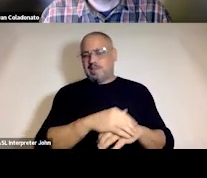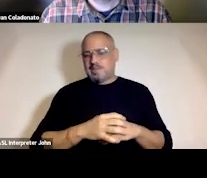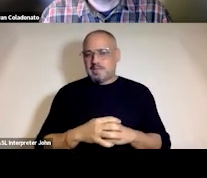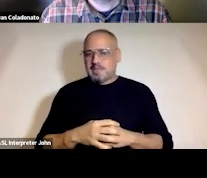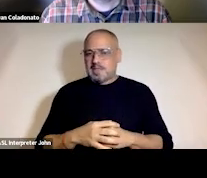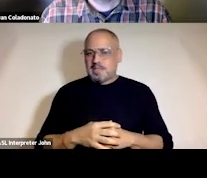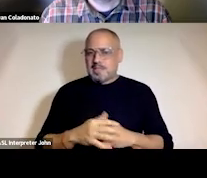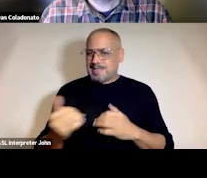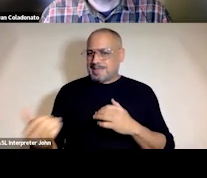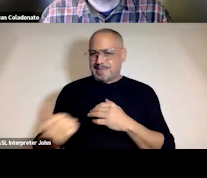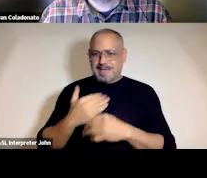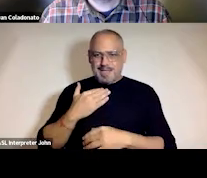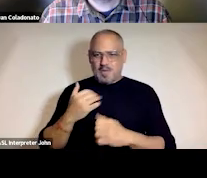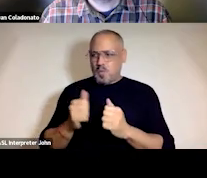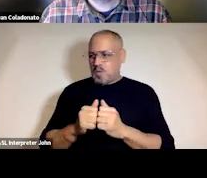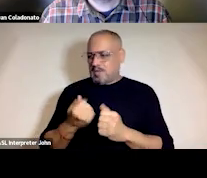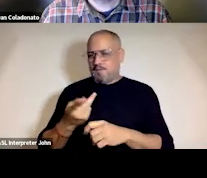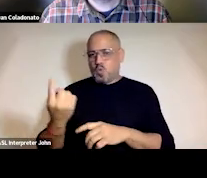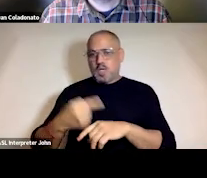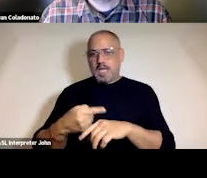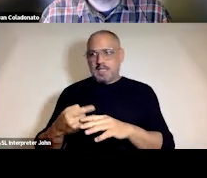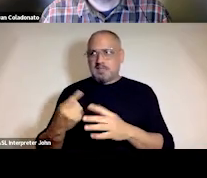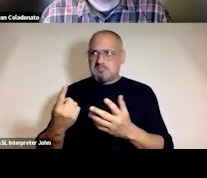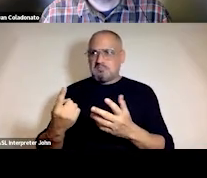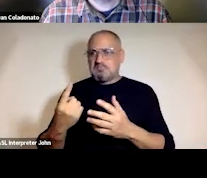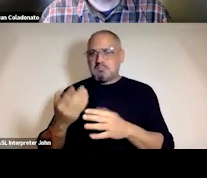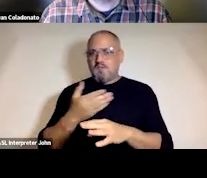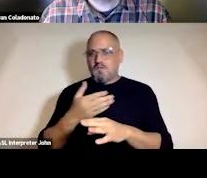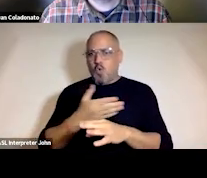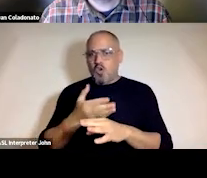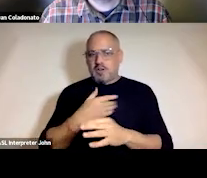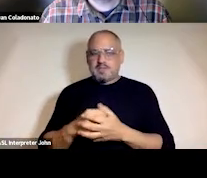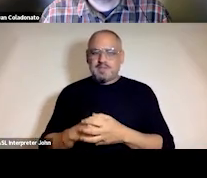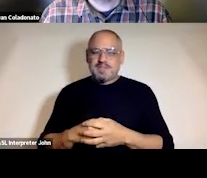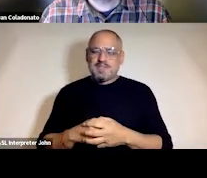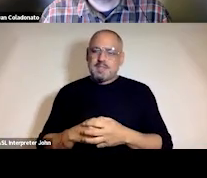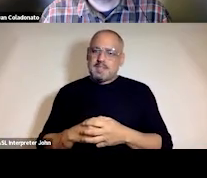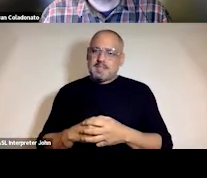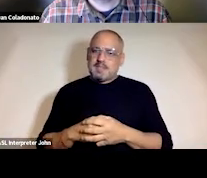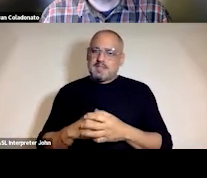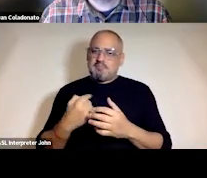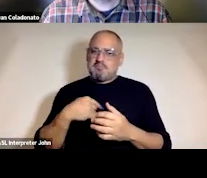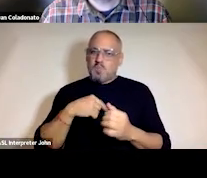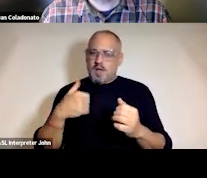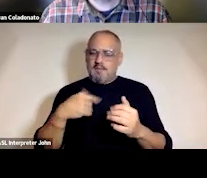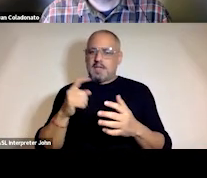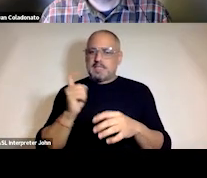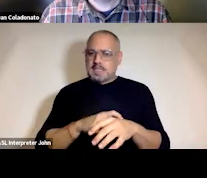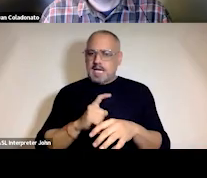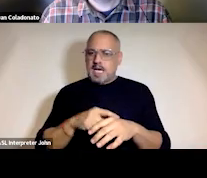Send them to us with at least a couple of days notice so that we have time to do a thorough review.